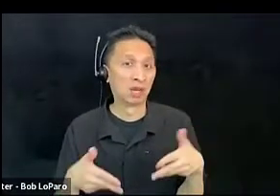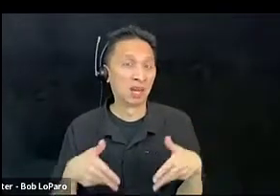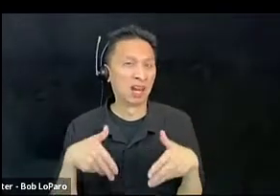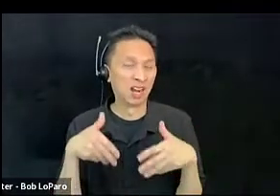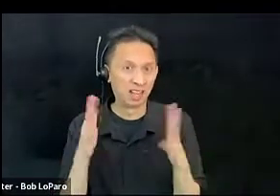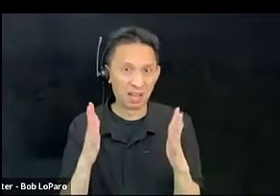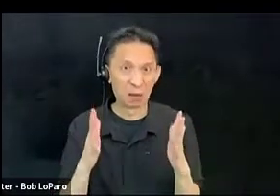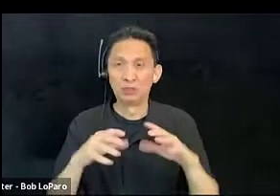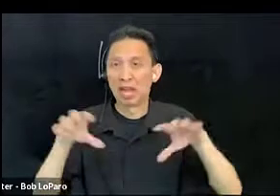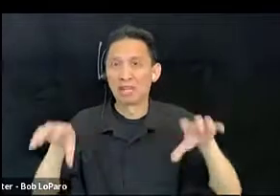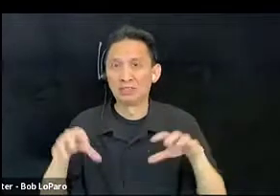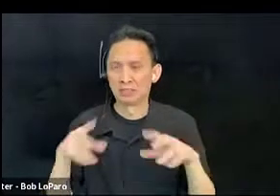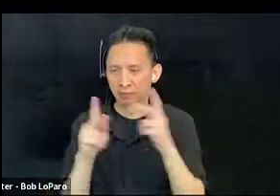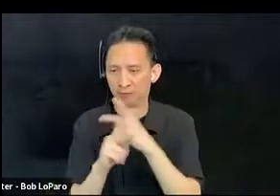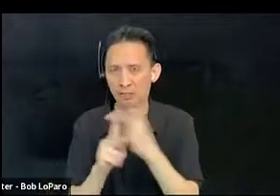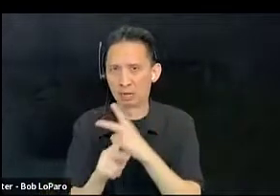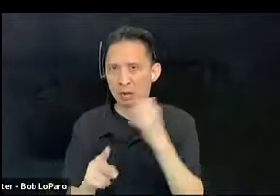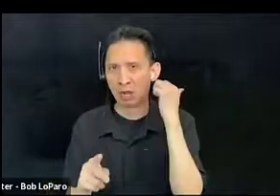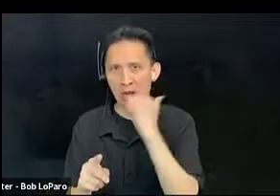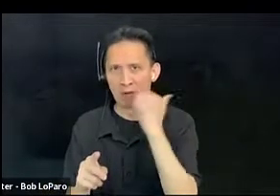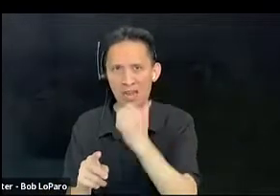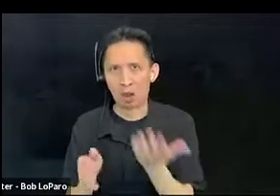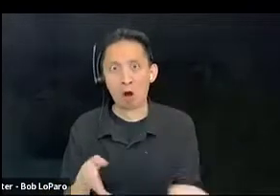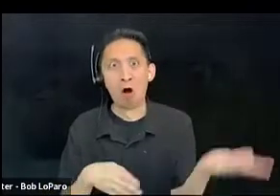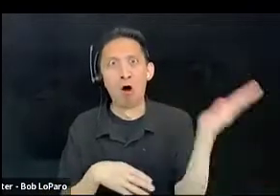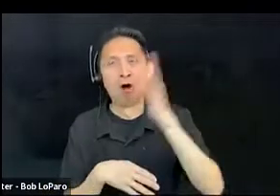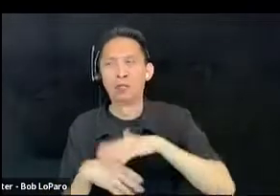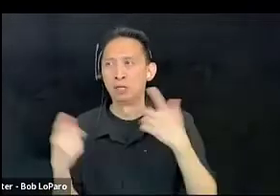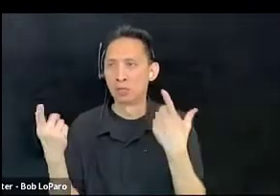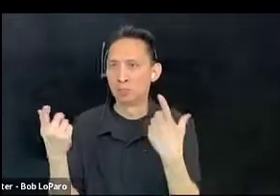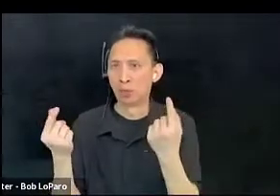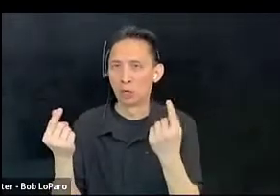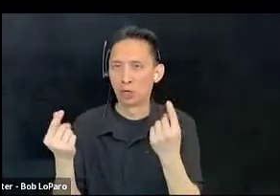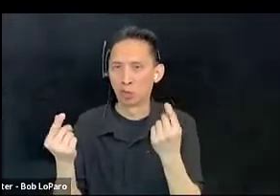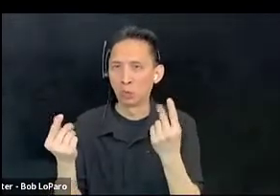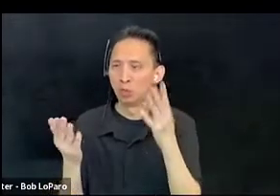What is it that I need to adapt in order for the child to use their vision?